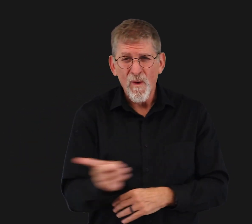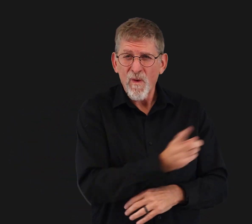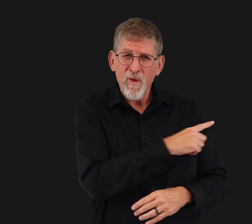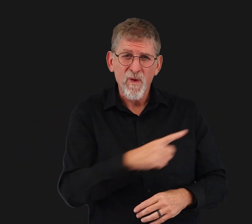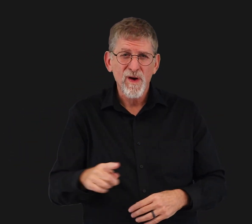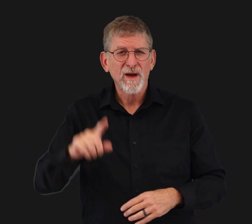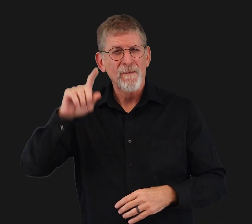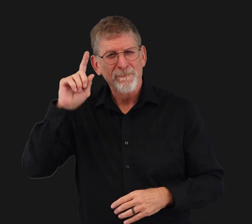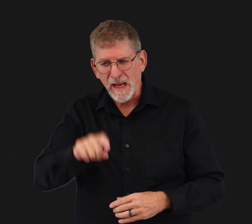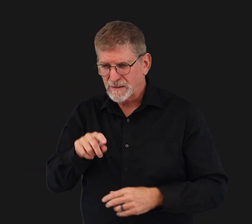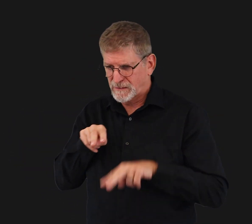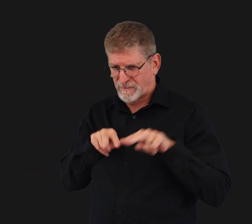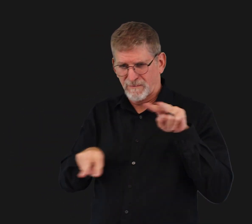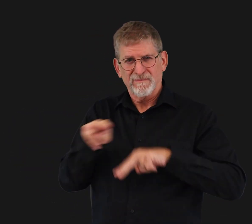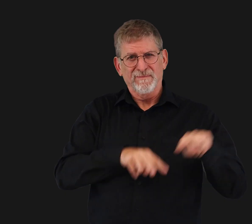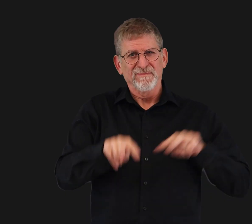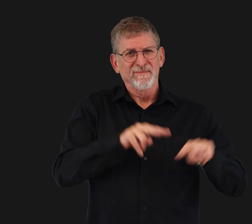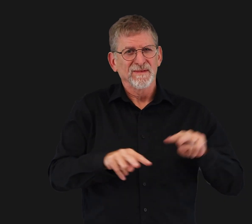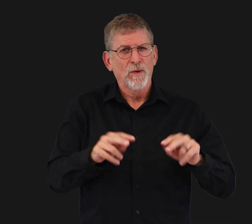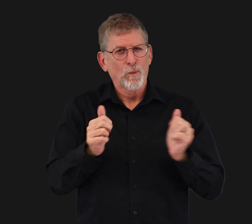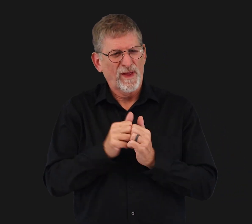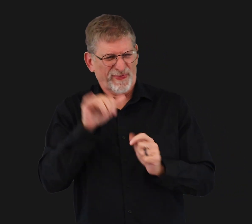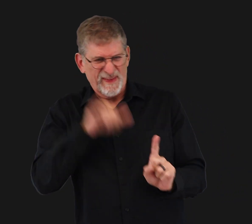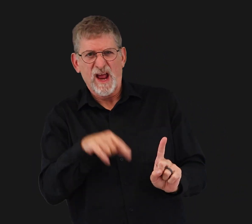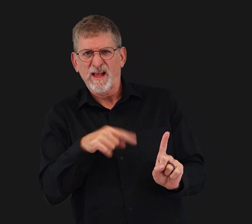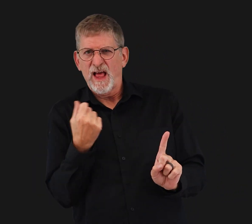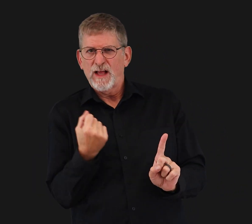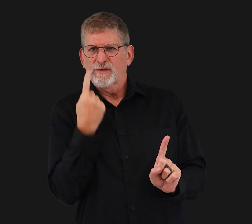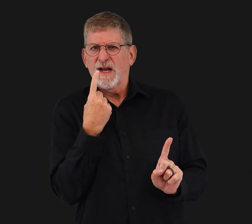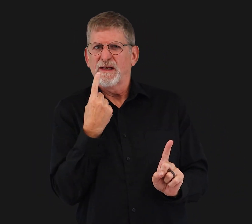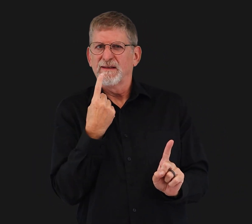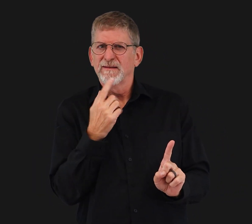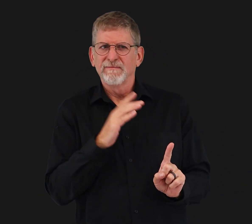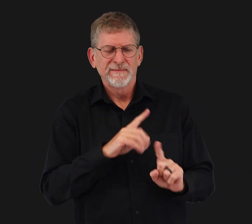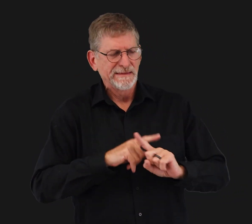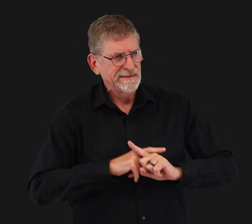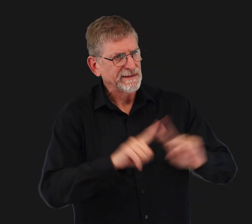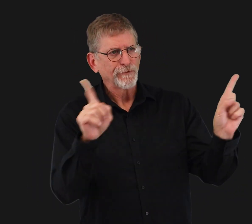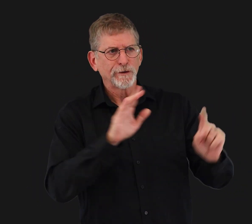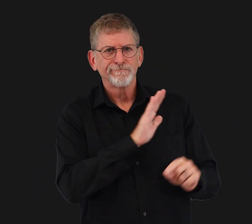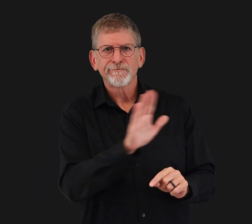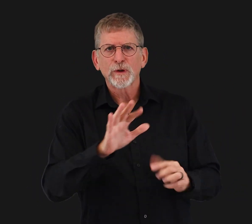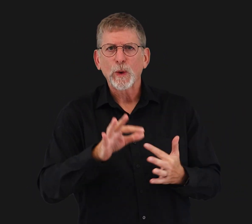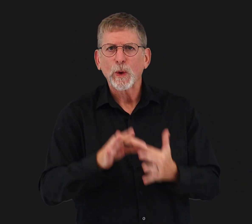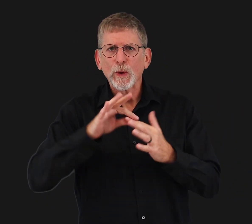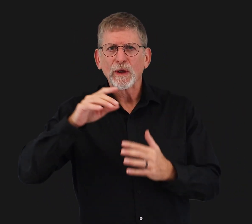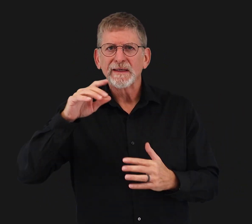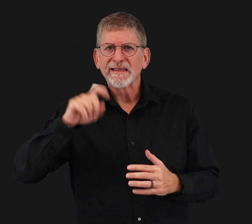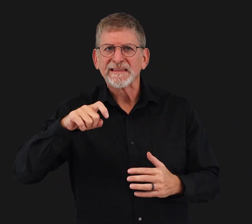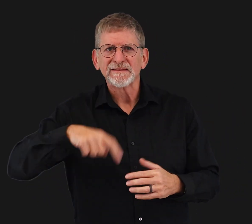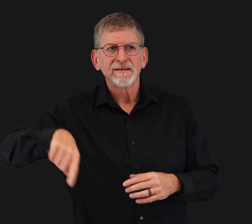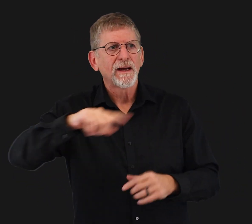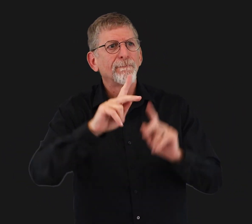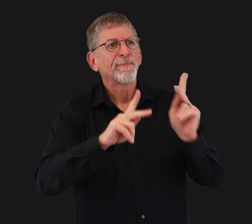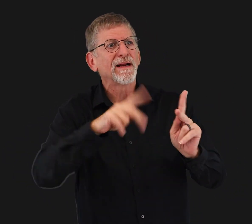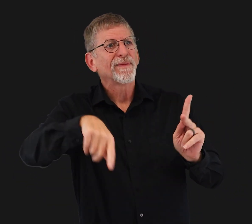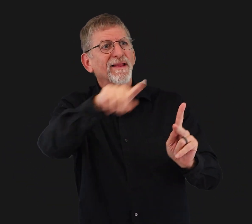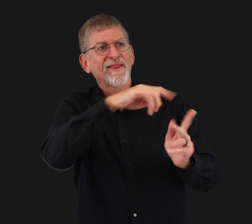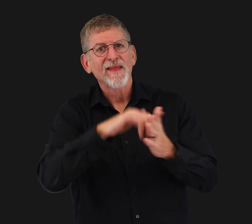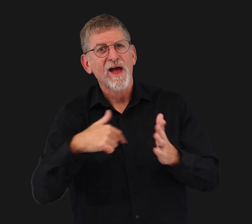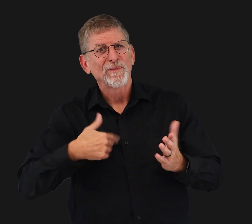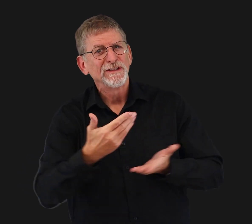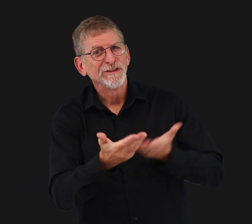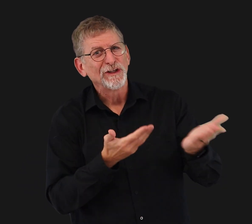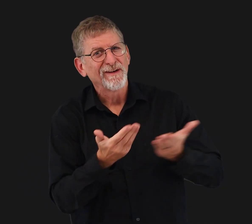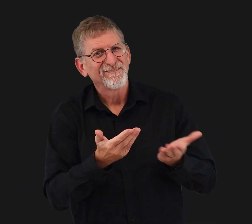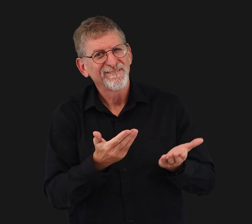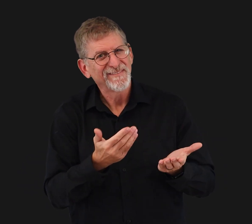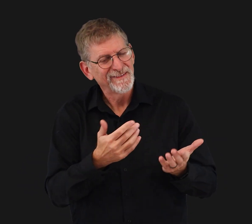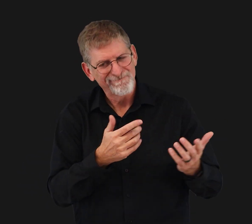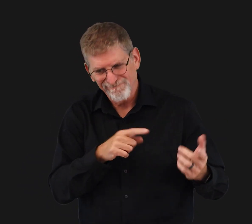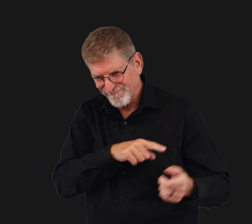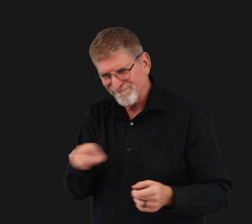must all be approached with this understanding of the distinct and unique needs of the people we serve.